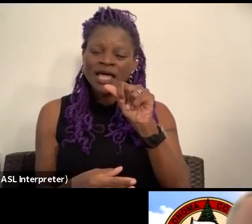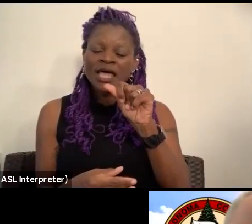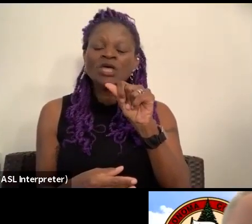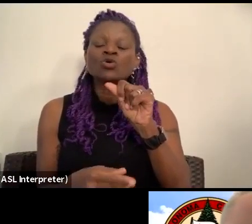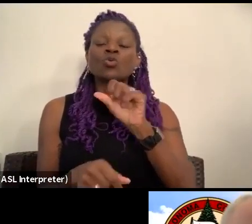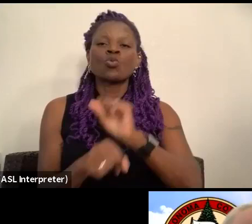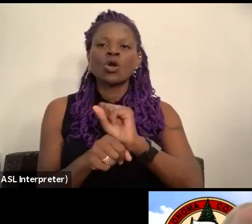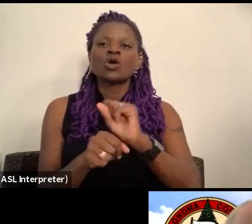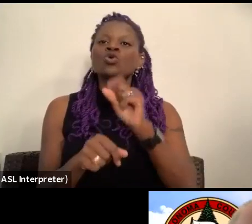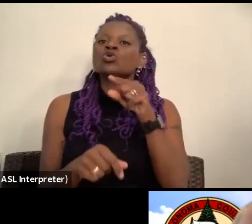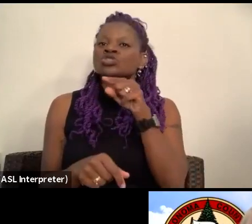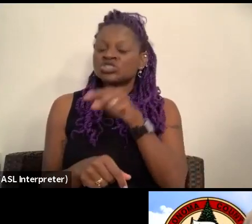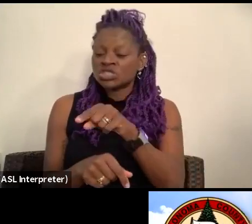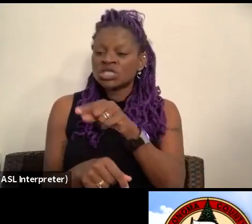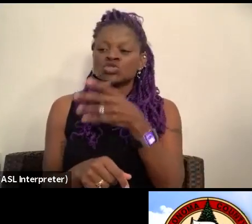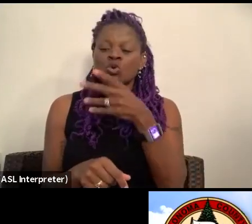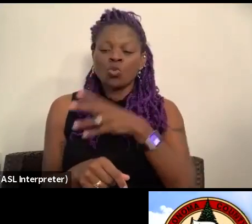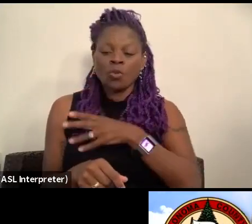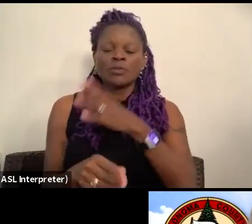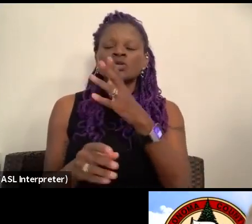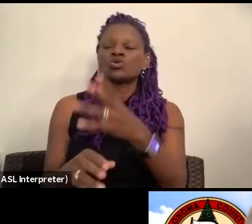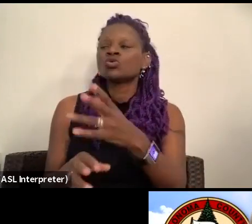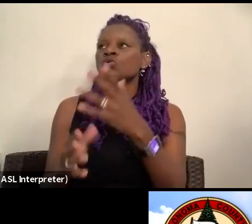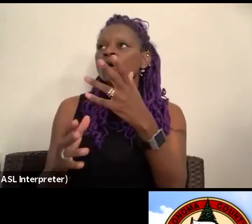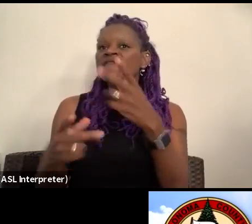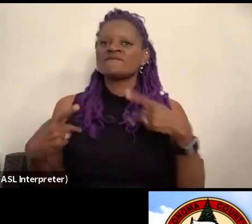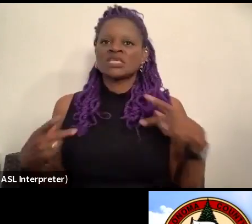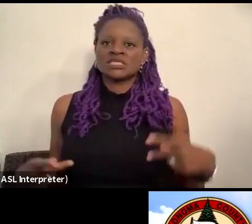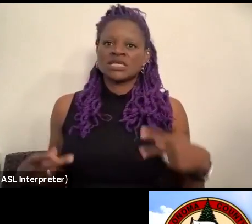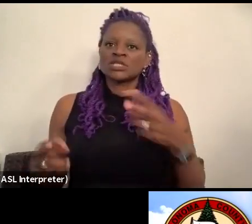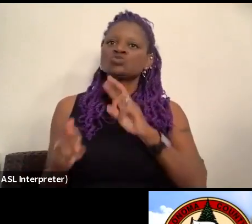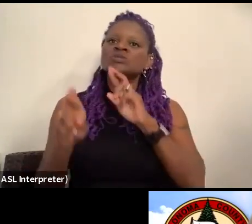personally responded to our appeal for more vaccines.